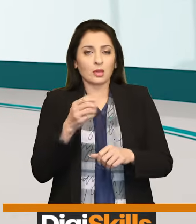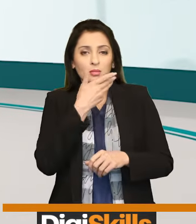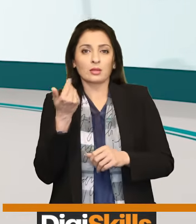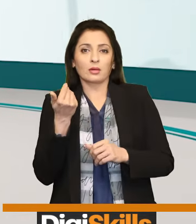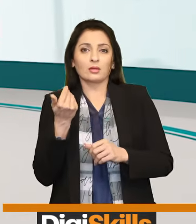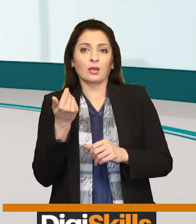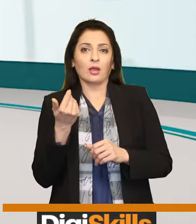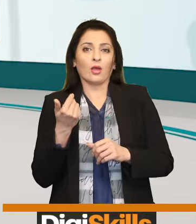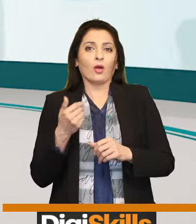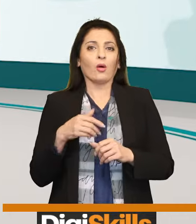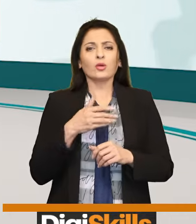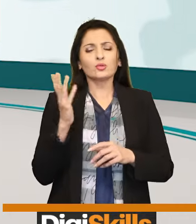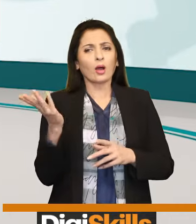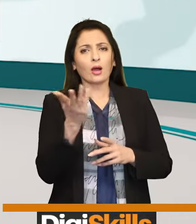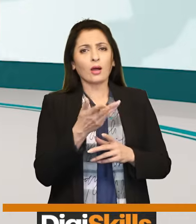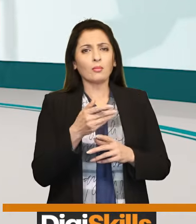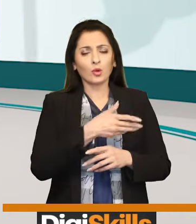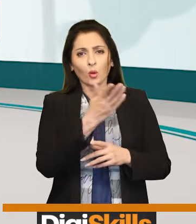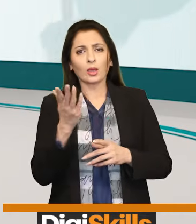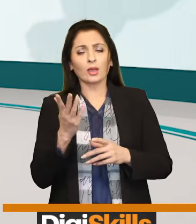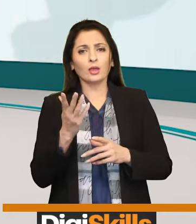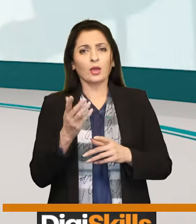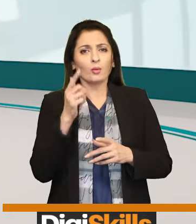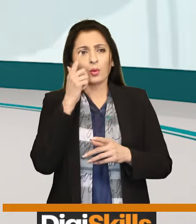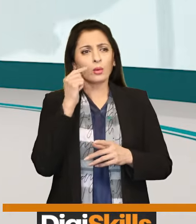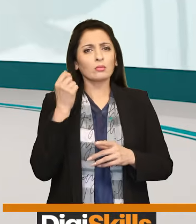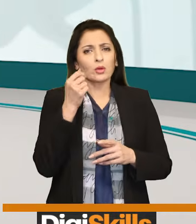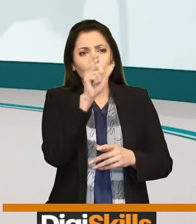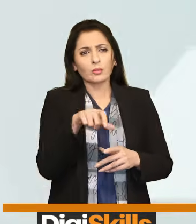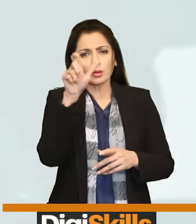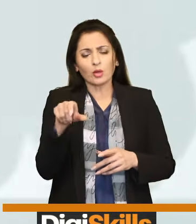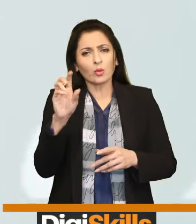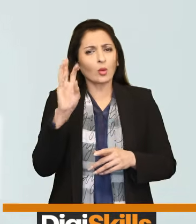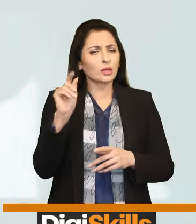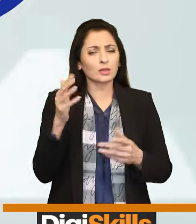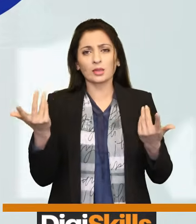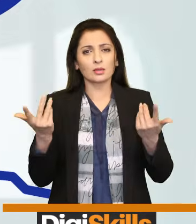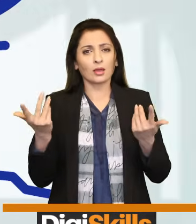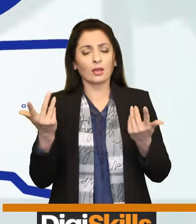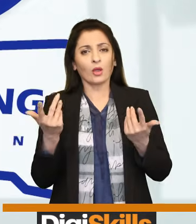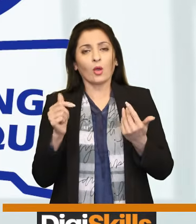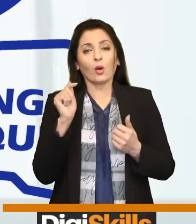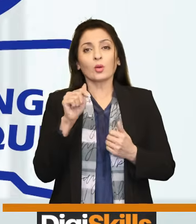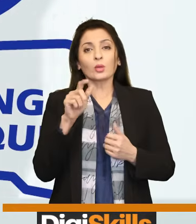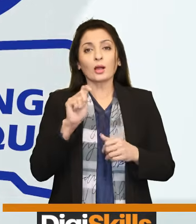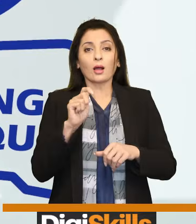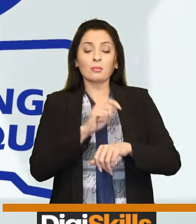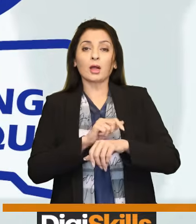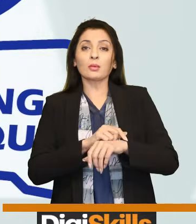What is the gender population, how many are men, how many women? What is their way of doing work?